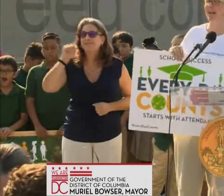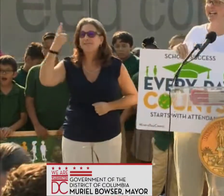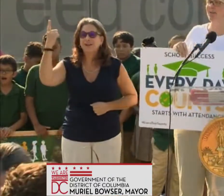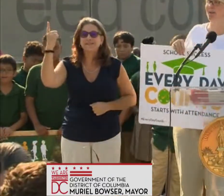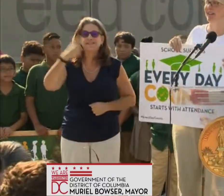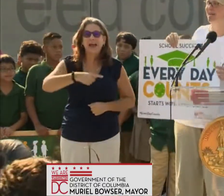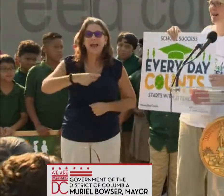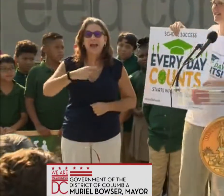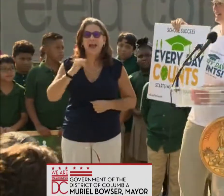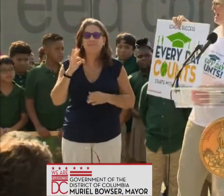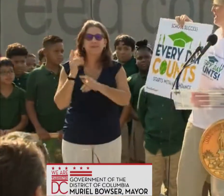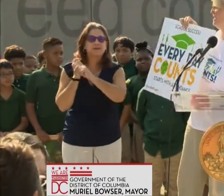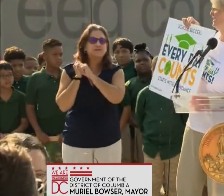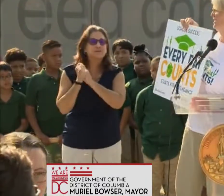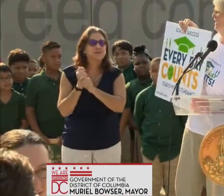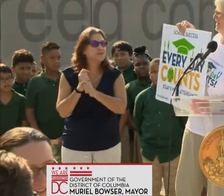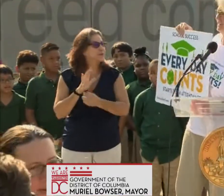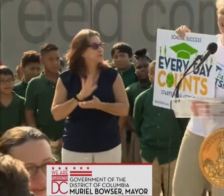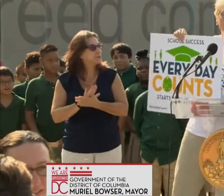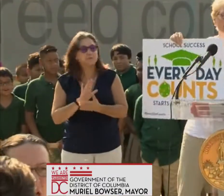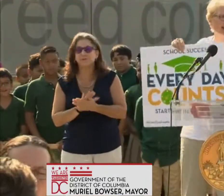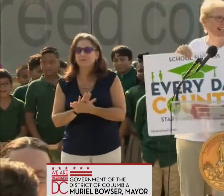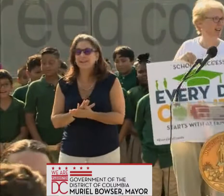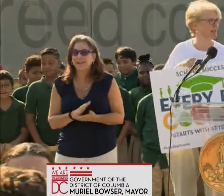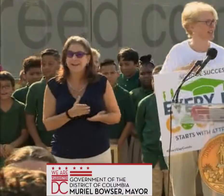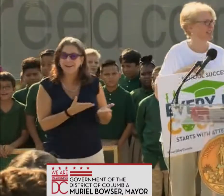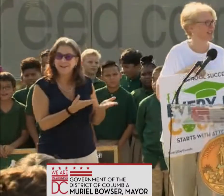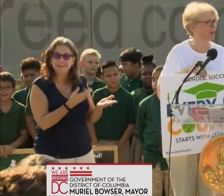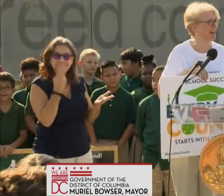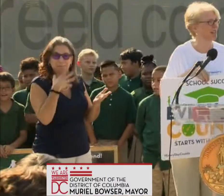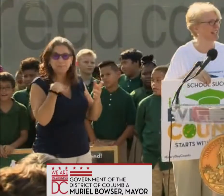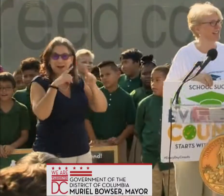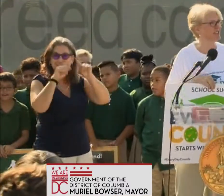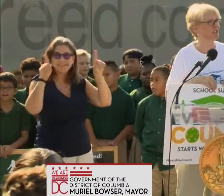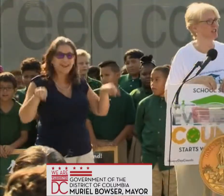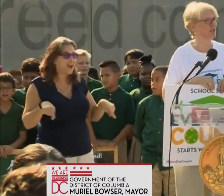anywhere without my sign but every day counts so every day this year you just